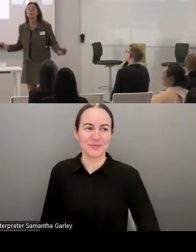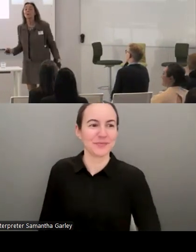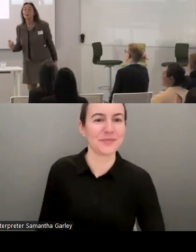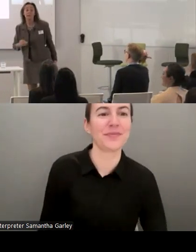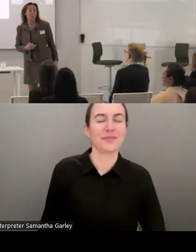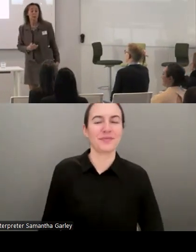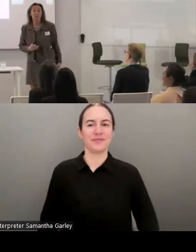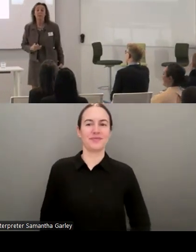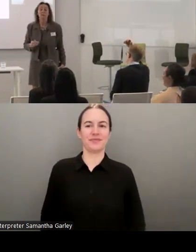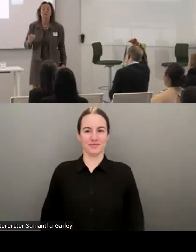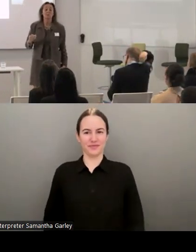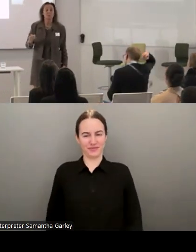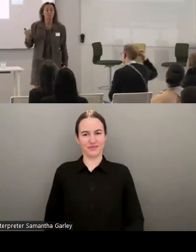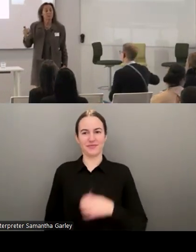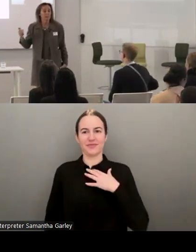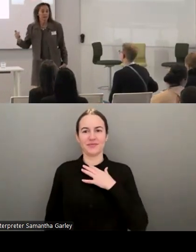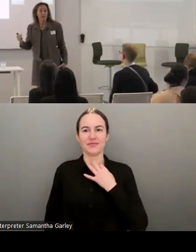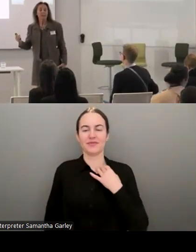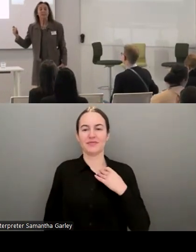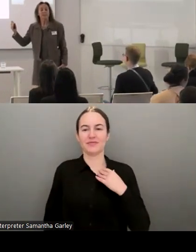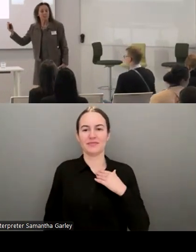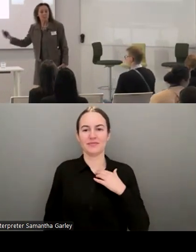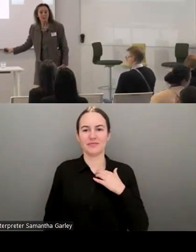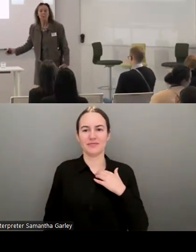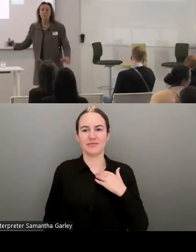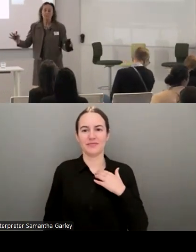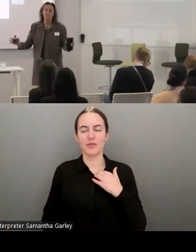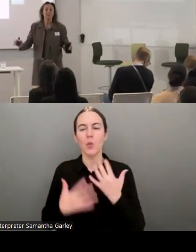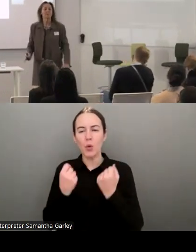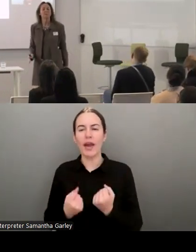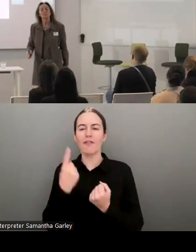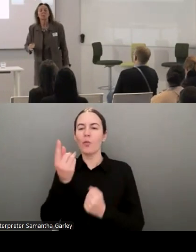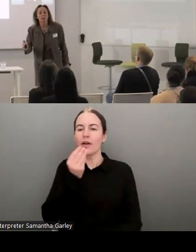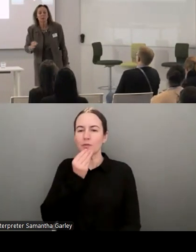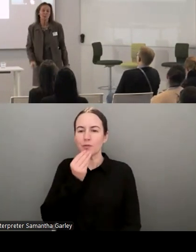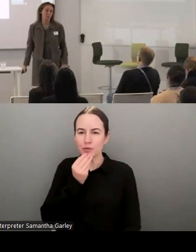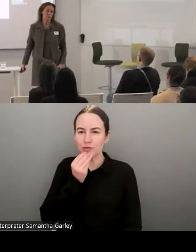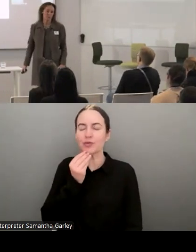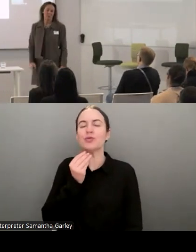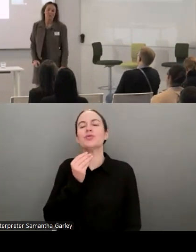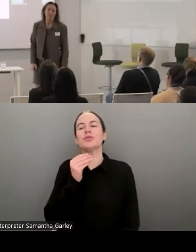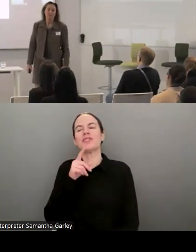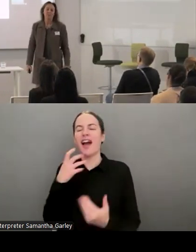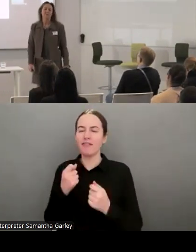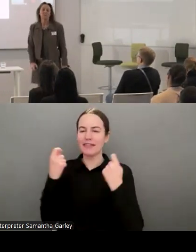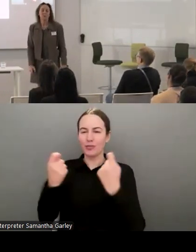one day too early, so it shouldn't be eaten until tomorrow. I'm sorry for that. But it was so close that we couldn't help ourselves trying.